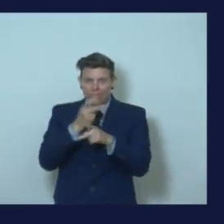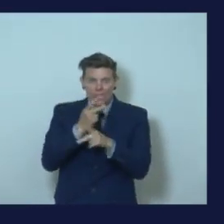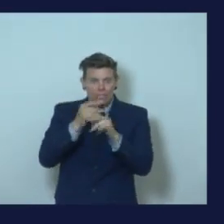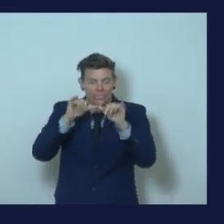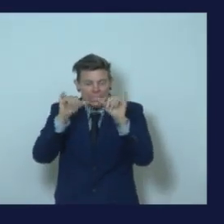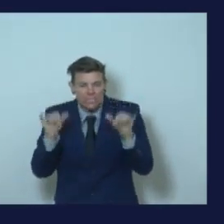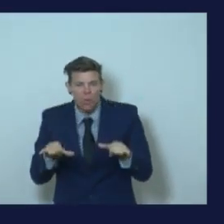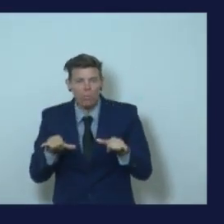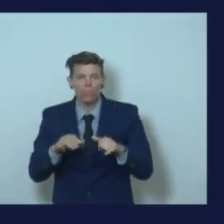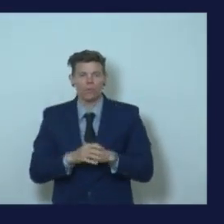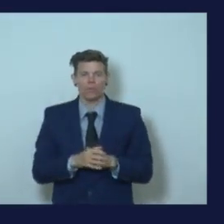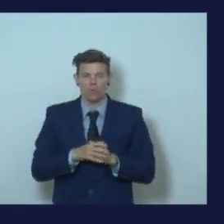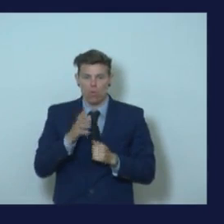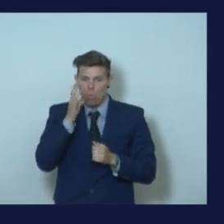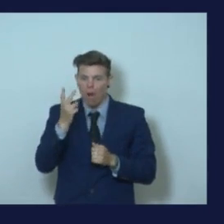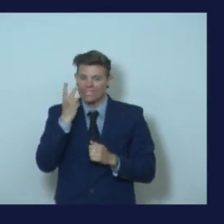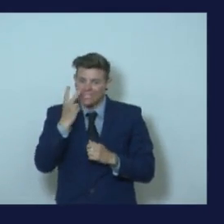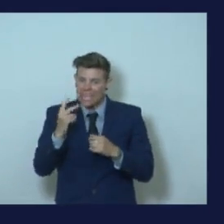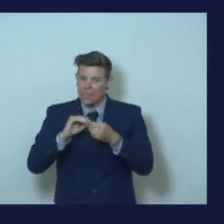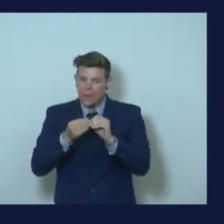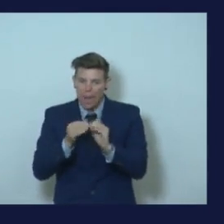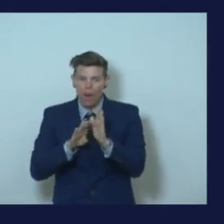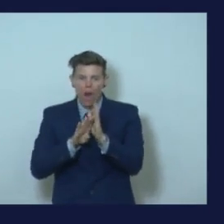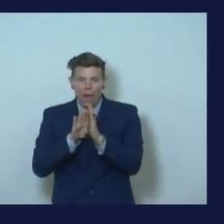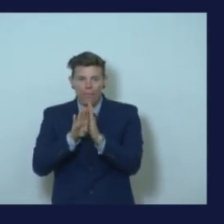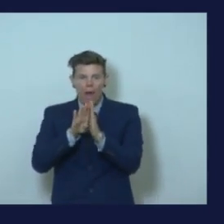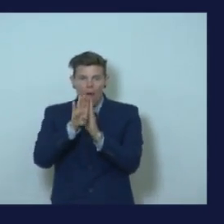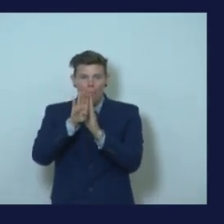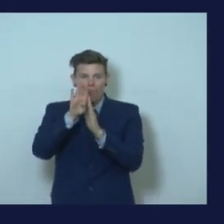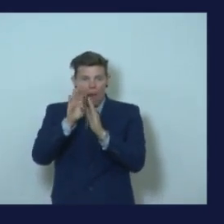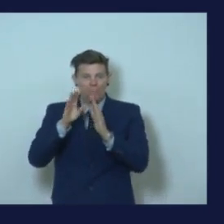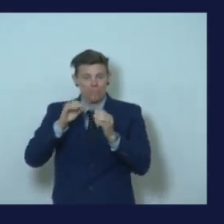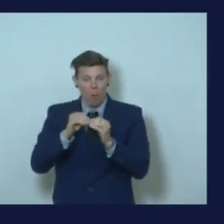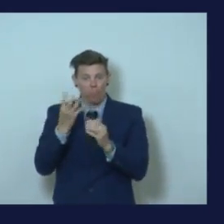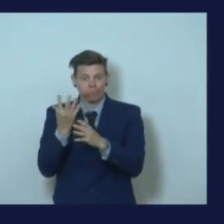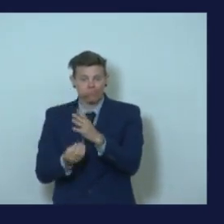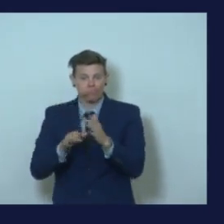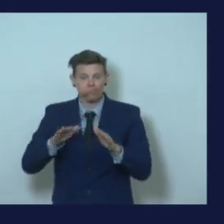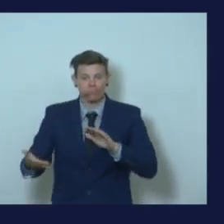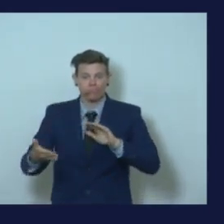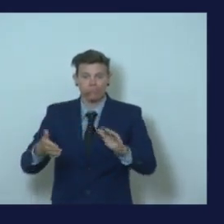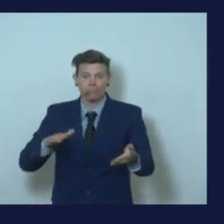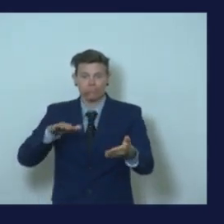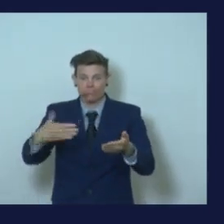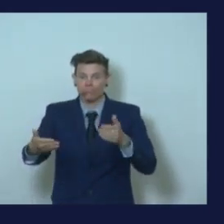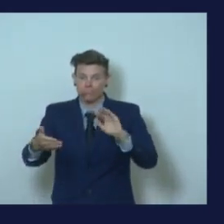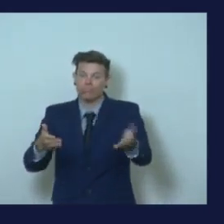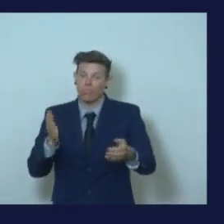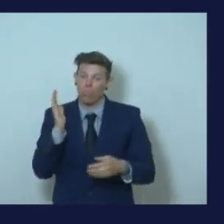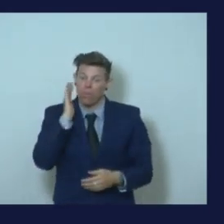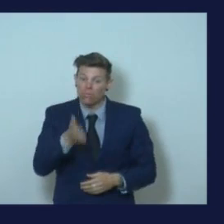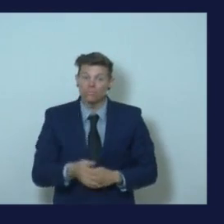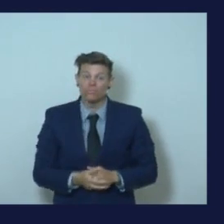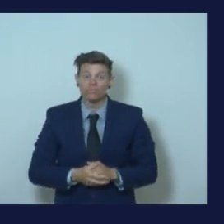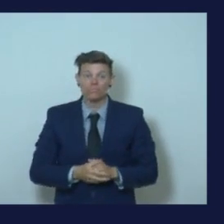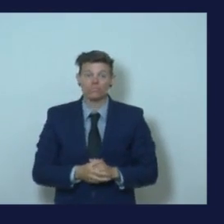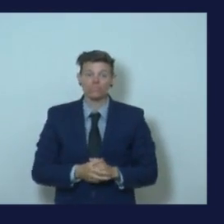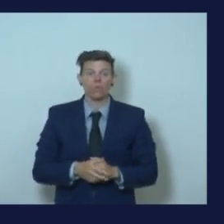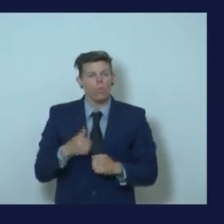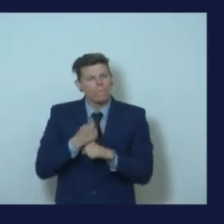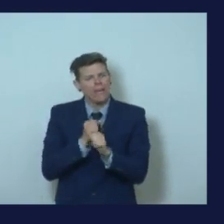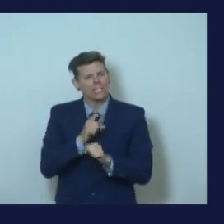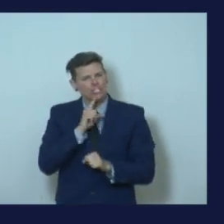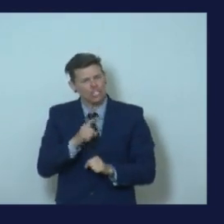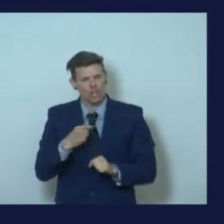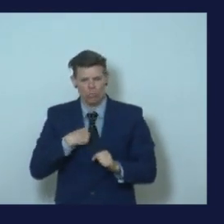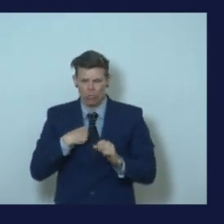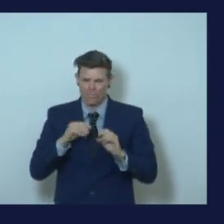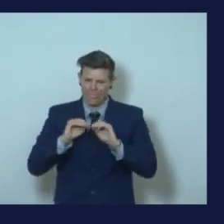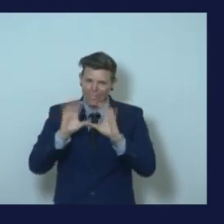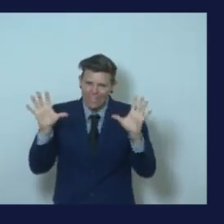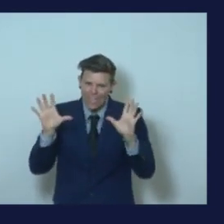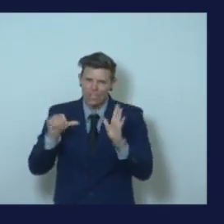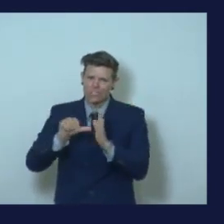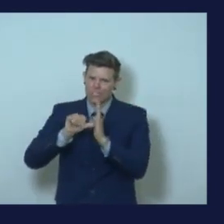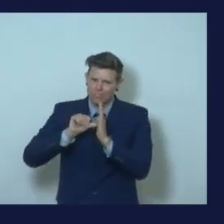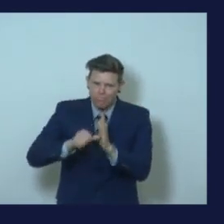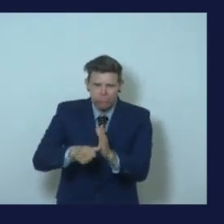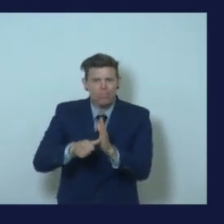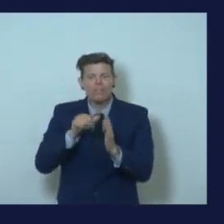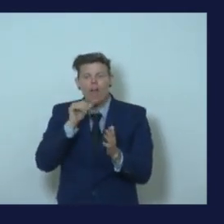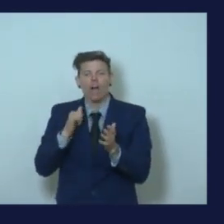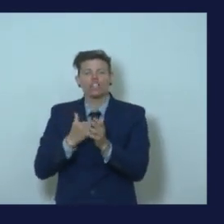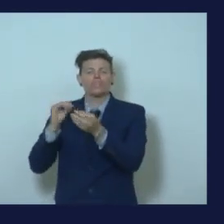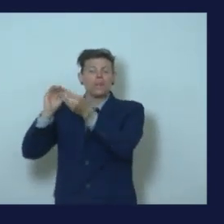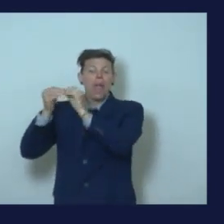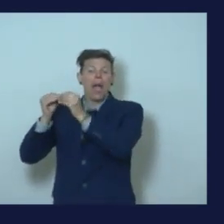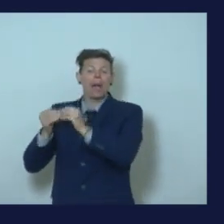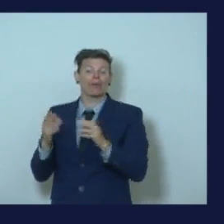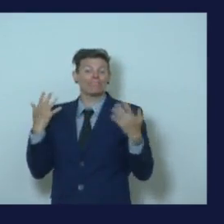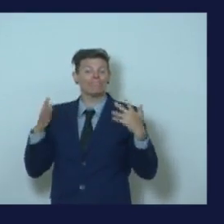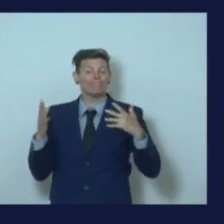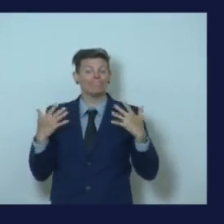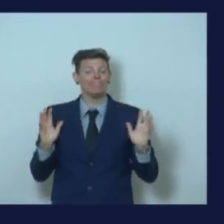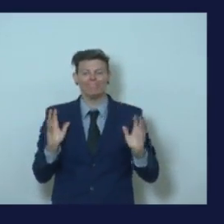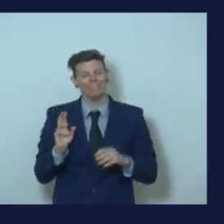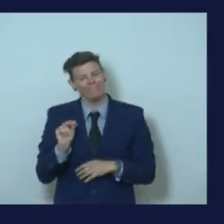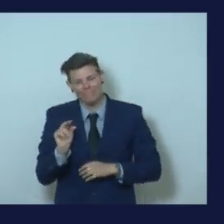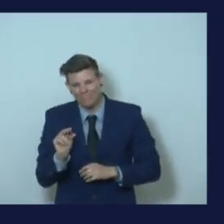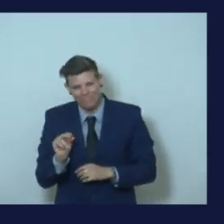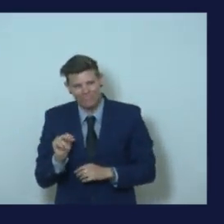EXTREME MEASURES HAVE TO BE TAKEN IN YOUR HOSPITALS AND HEALTHCARE SYSTEM AND WHERE YOU HAVE AN ESCALATING NUMBER OF DEATHS RELATED TO COVID SO I WANTED TO MAKE SURE THAT WE’RE